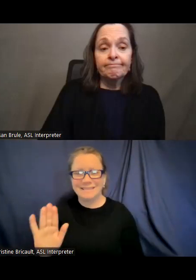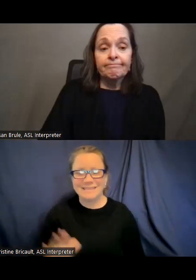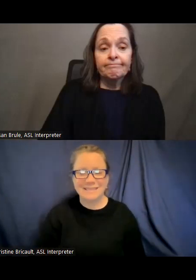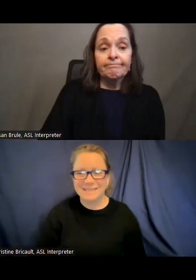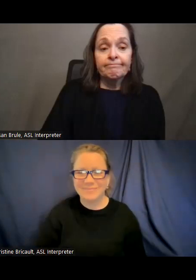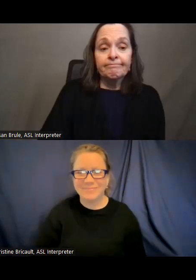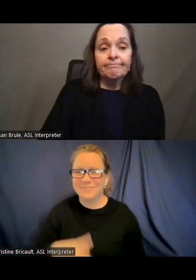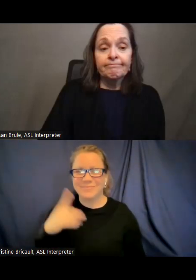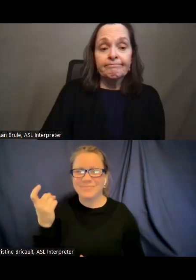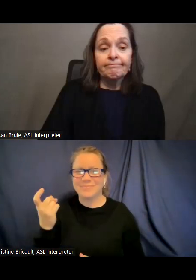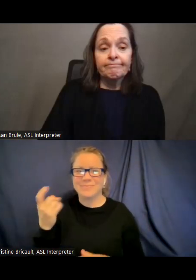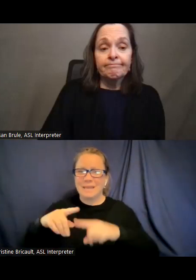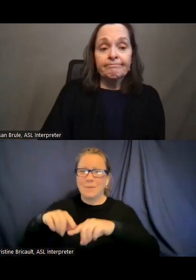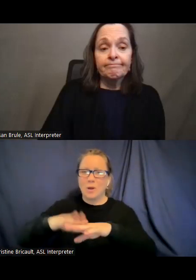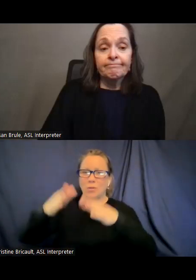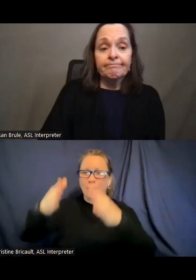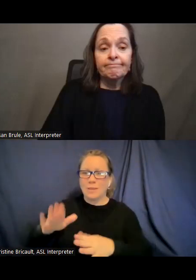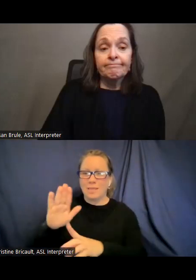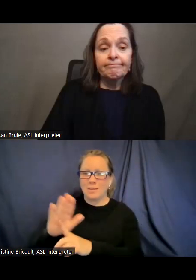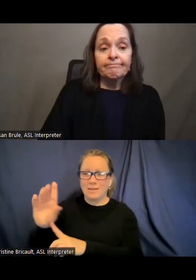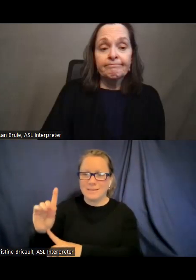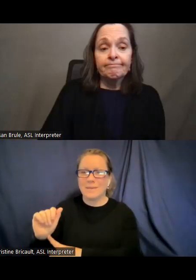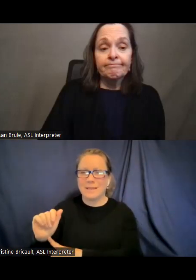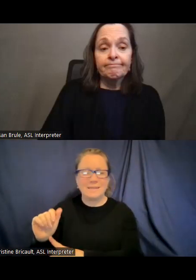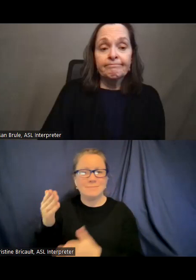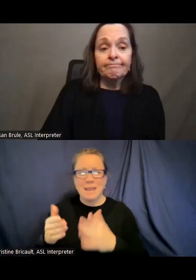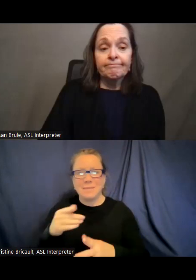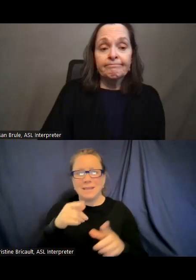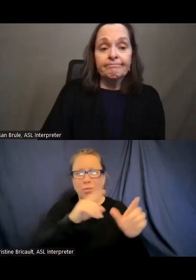depending on someone's disability, that may not be sufficient for them.